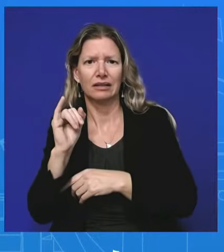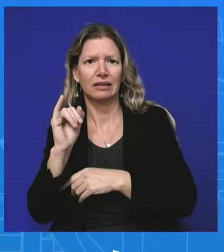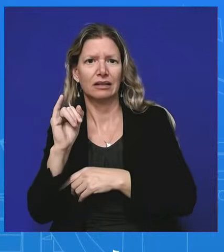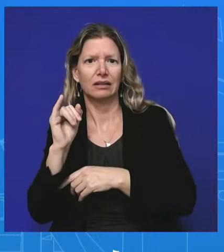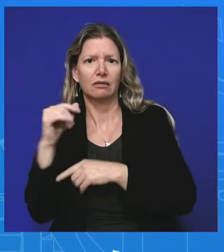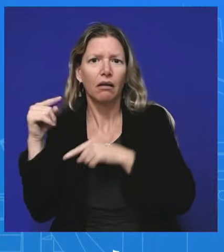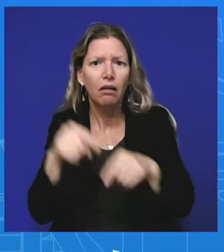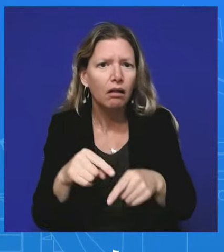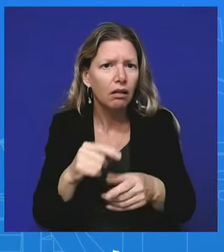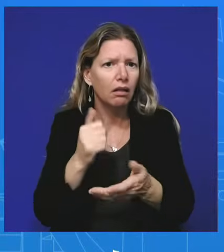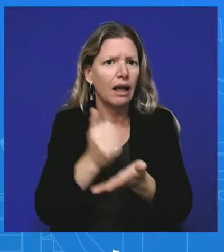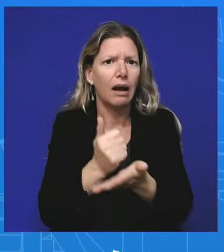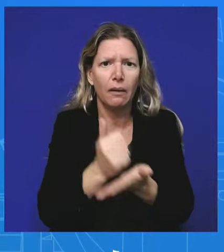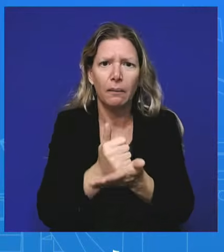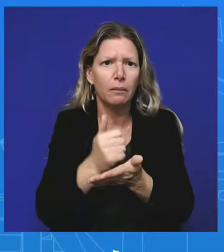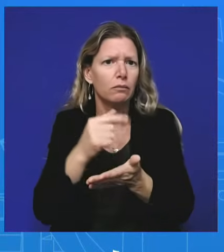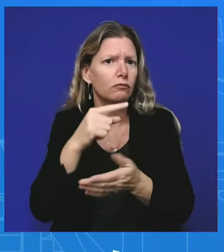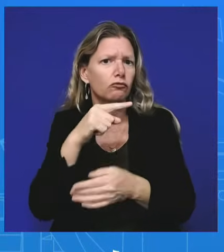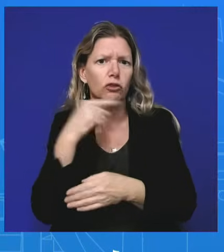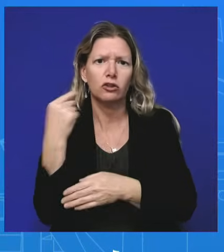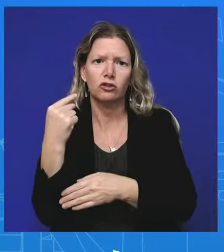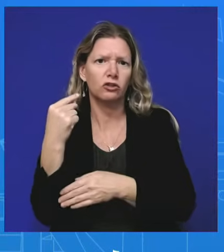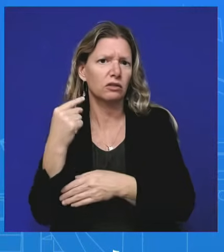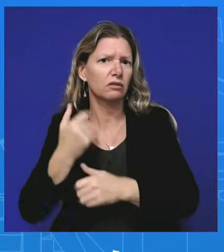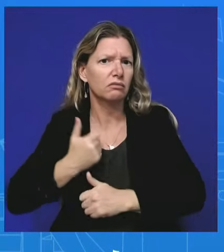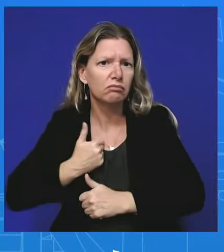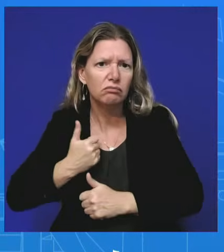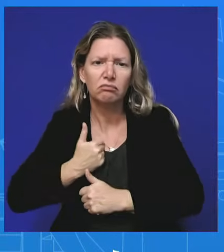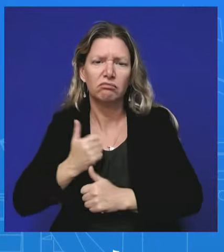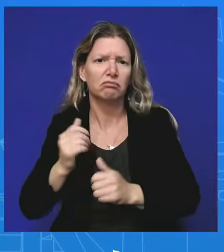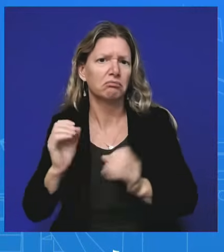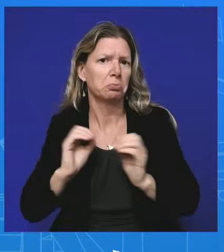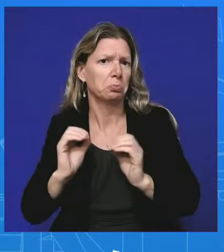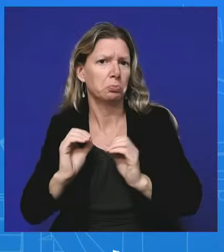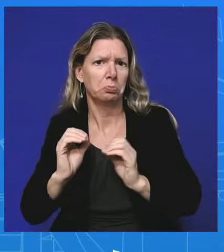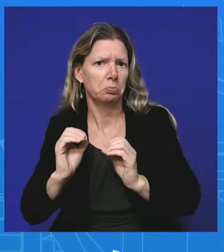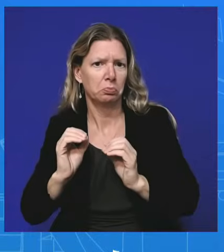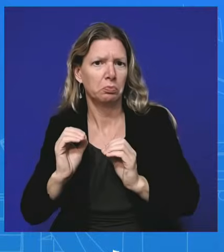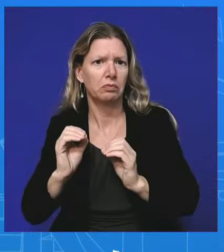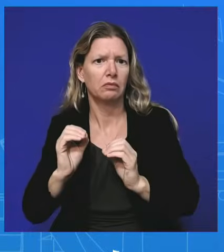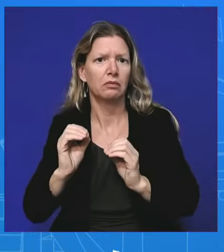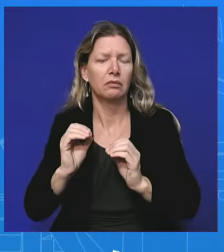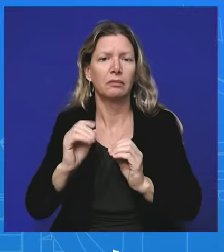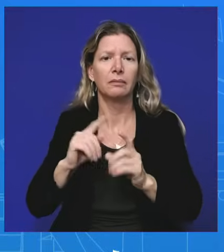I think Karine mentioned it yesterday, about some of these Chinese companies that are providing microelectronics and components